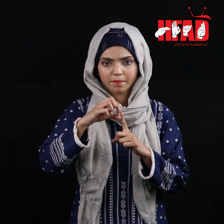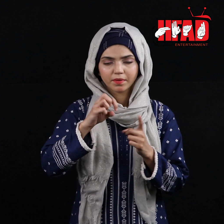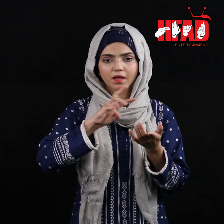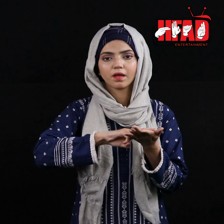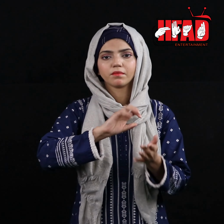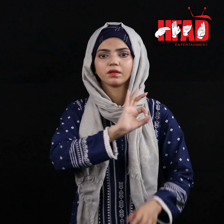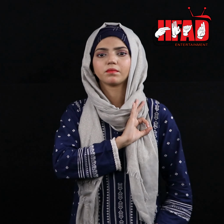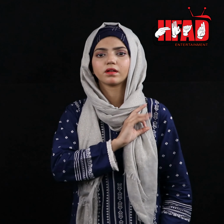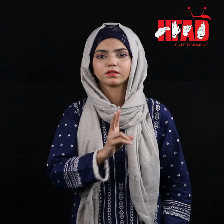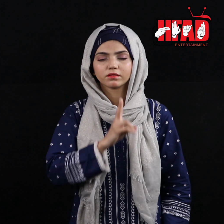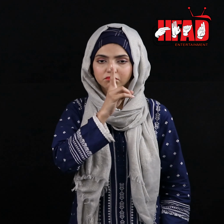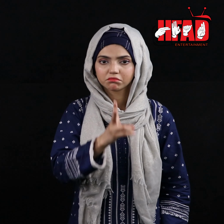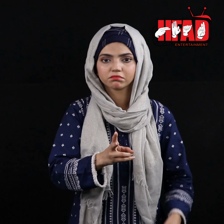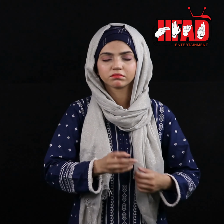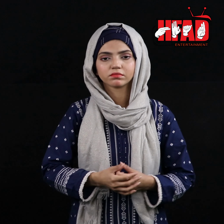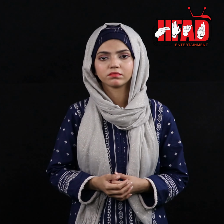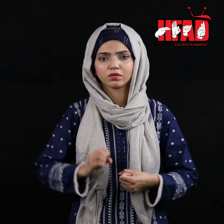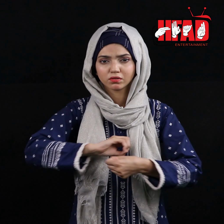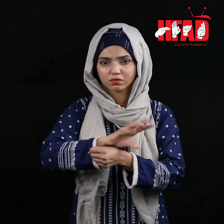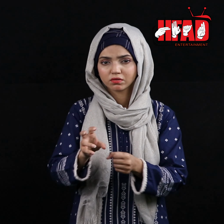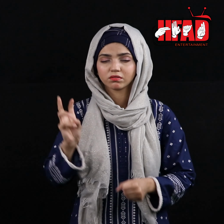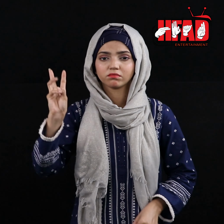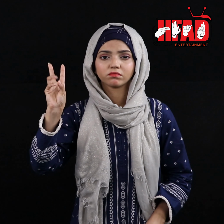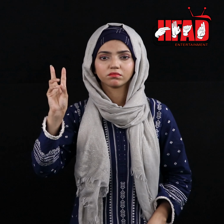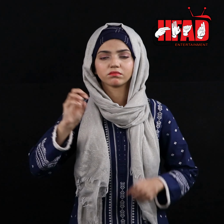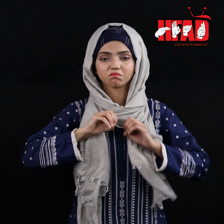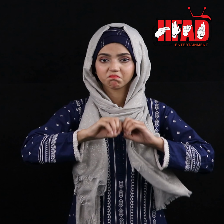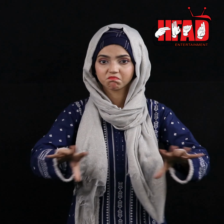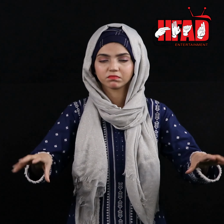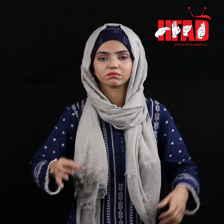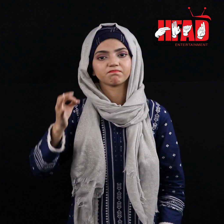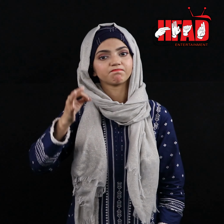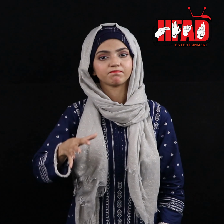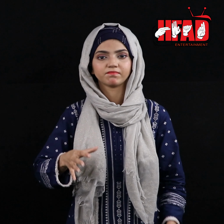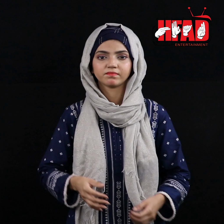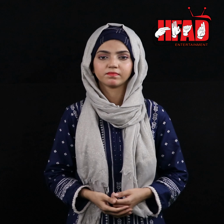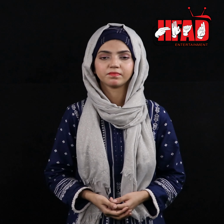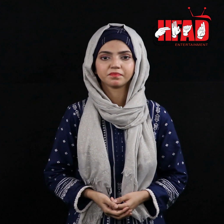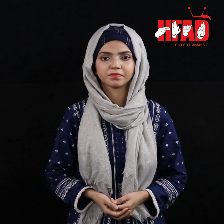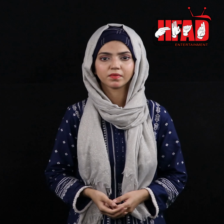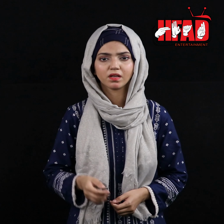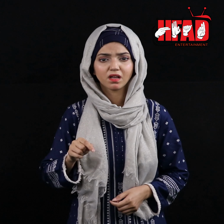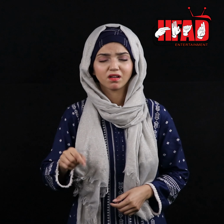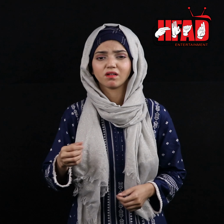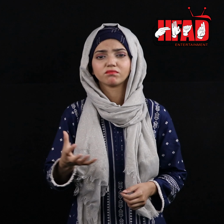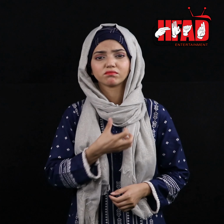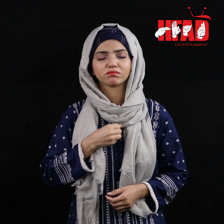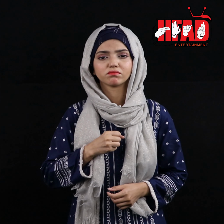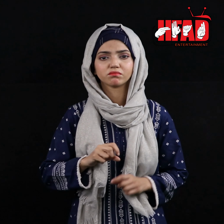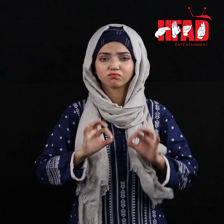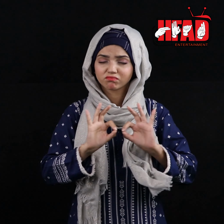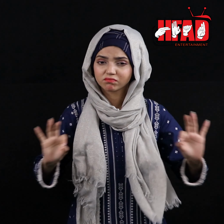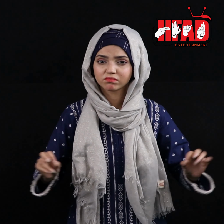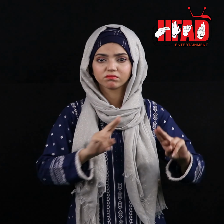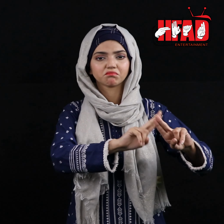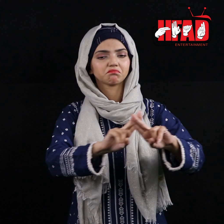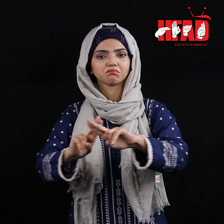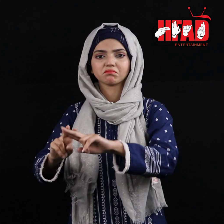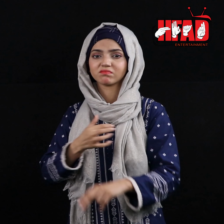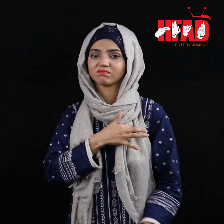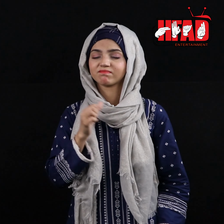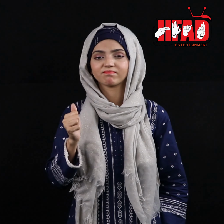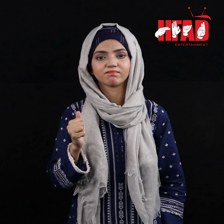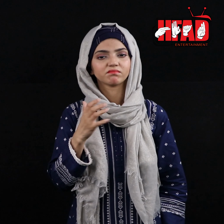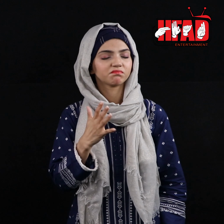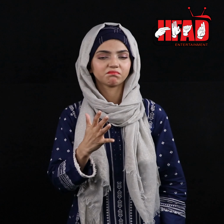The third wave of Corona is dangerous, but we can't afford a complete lockdown.